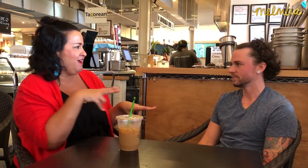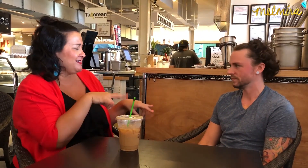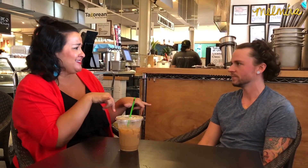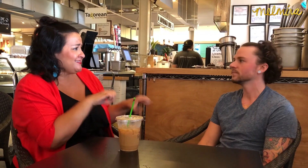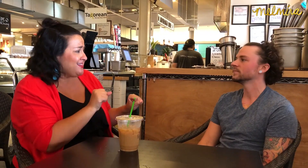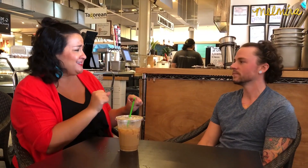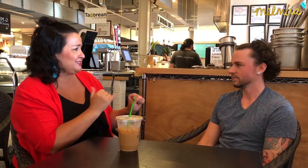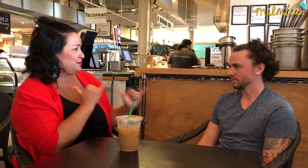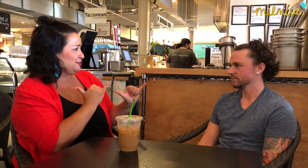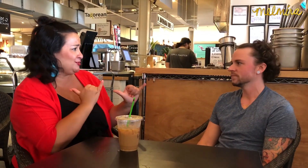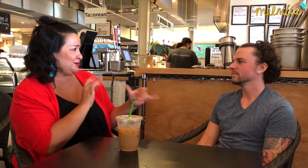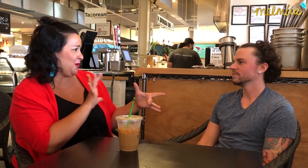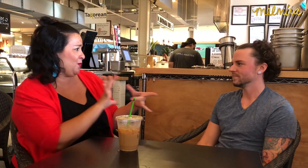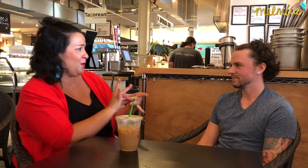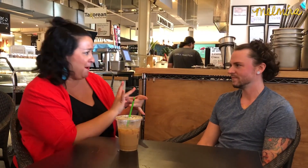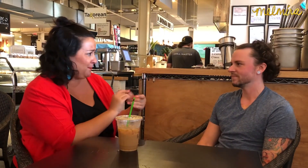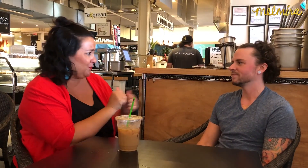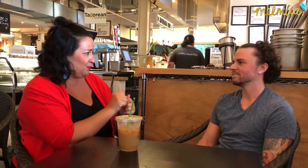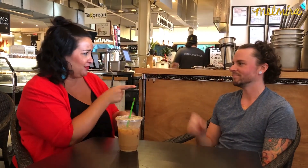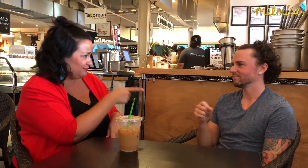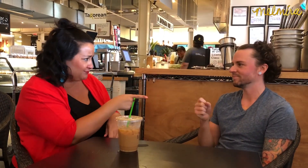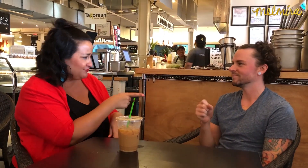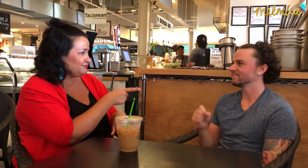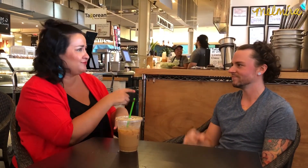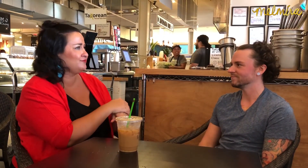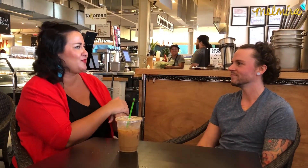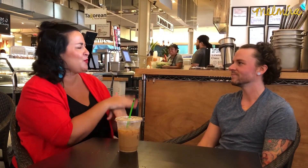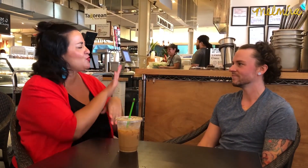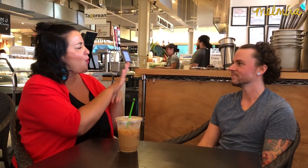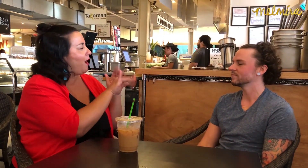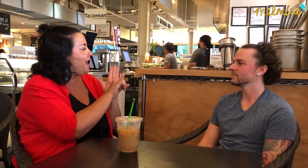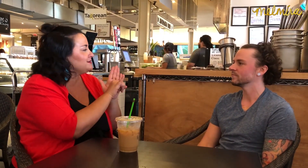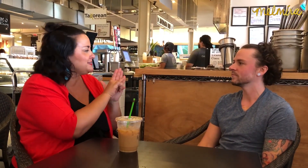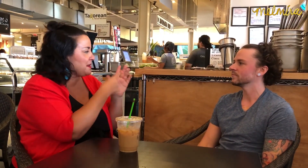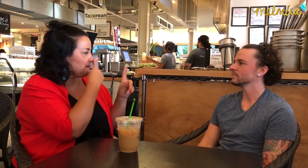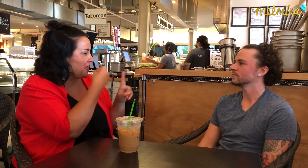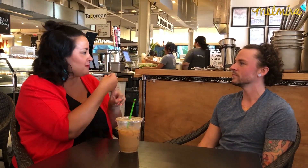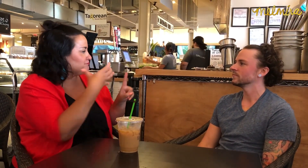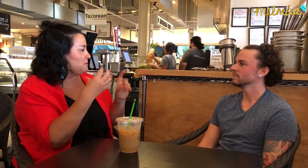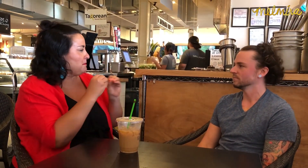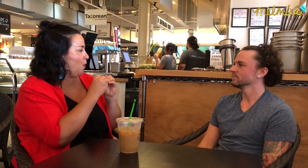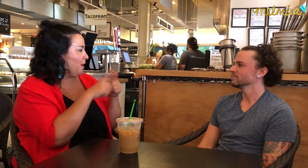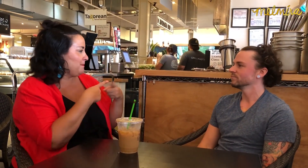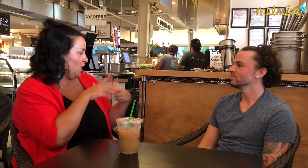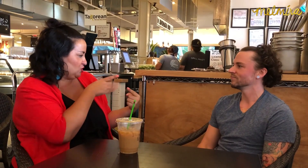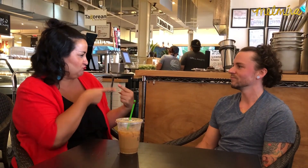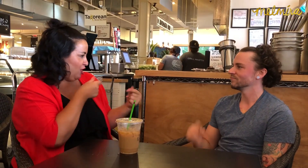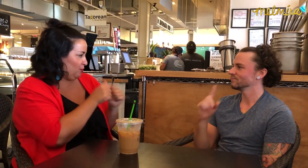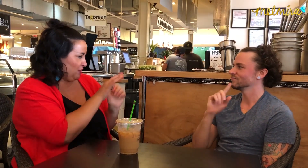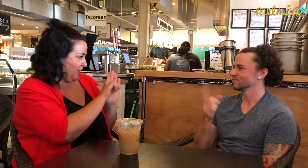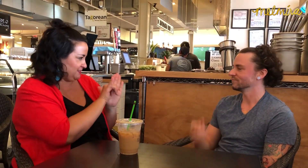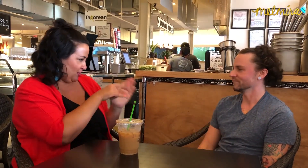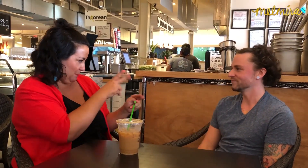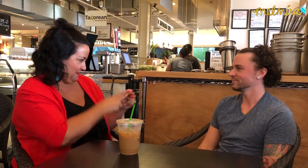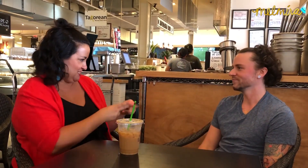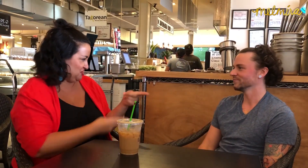feel an immediate connection to you. Do you mind elaborating on your identity struggle?